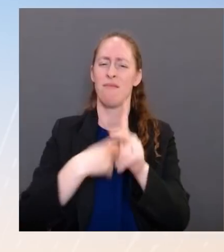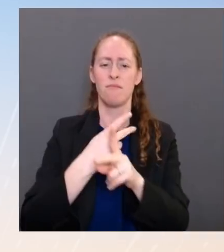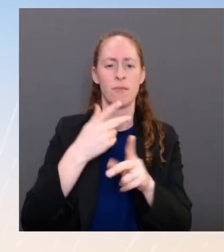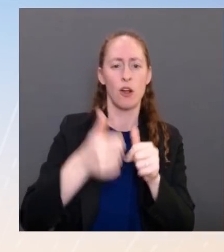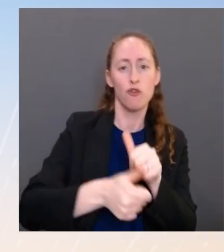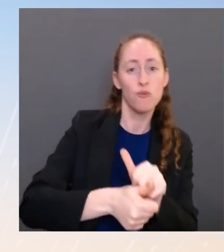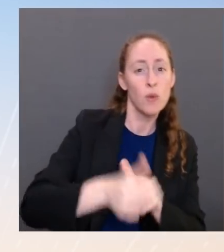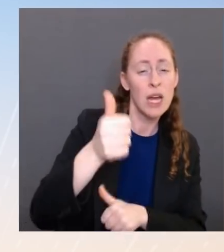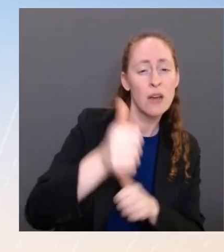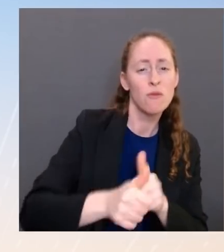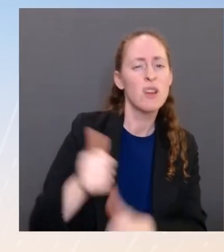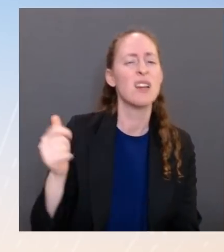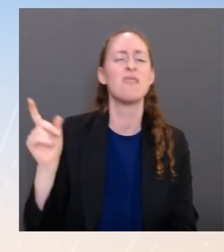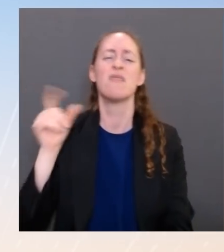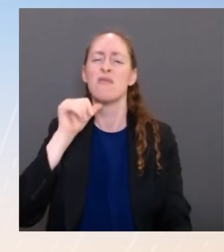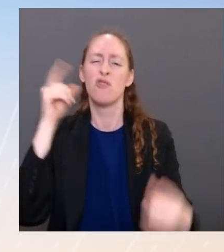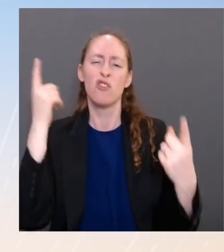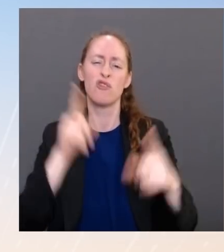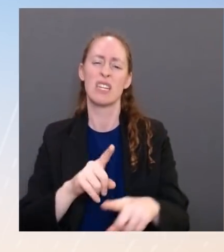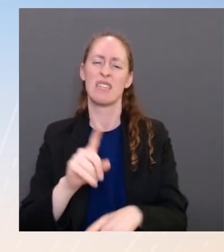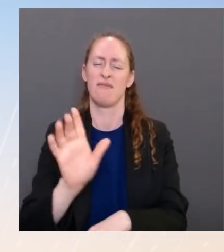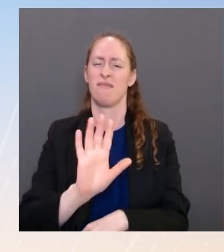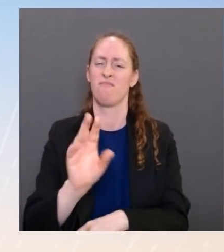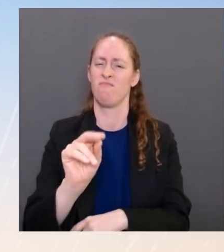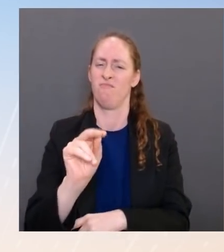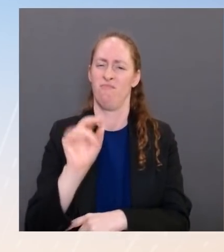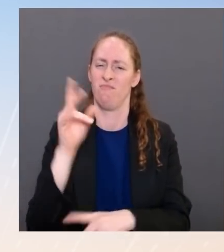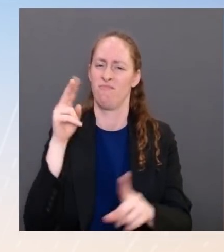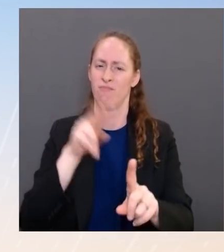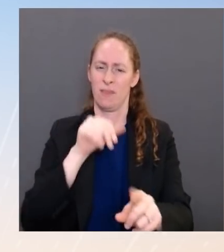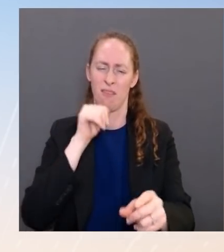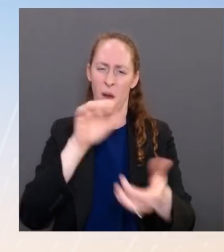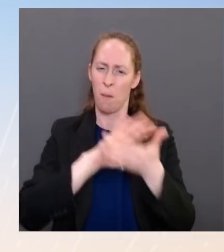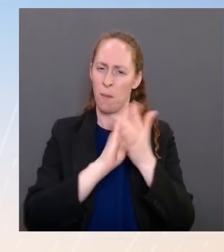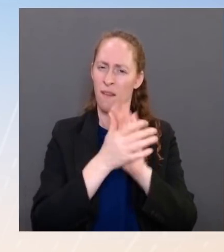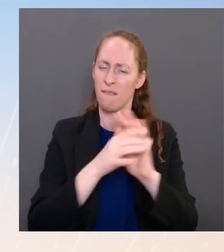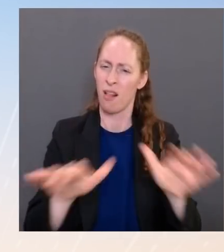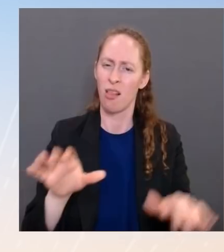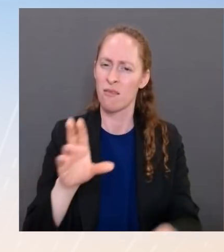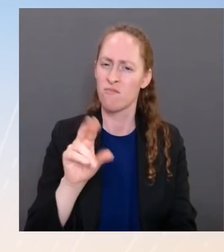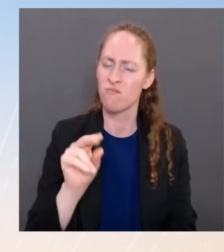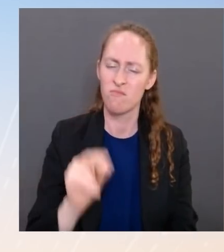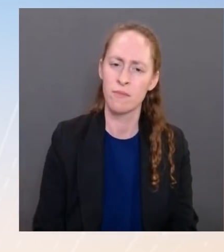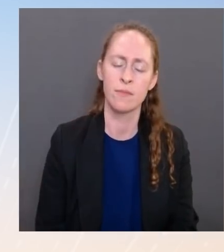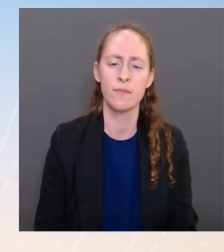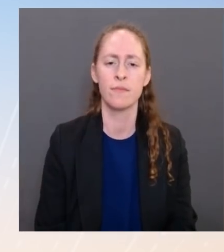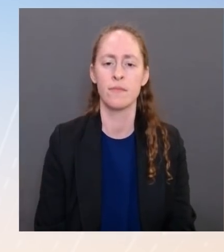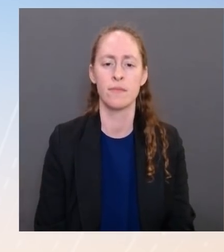is that there are voices on the right who have called out this -- protests that are happening --